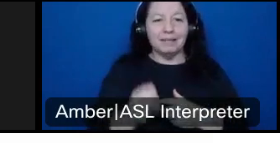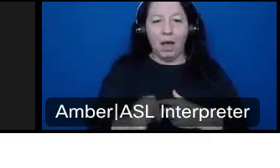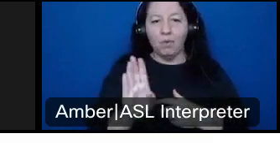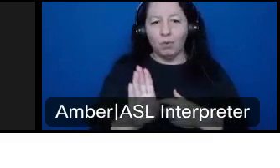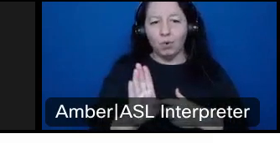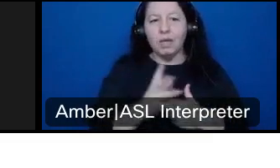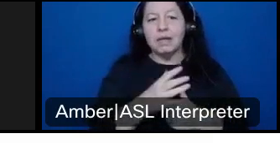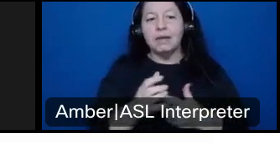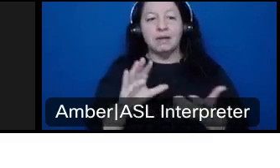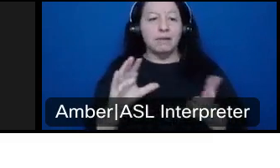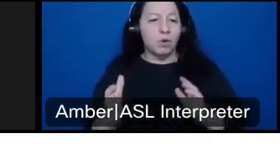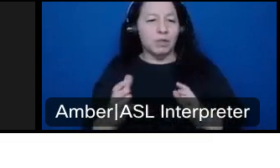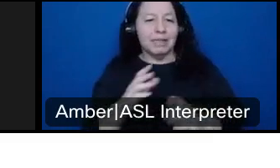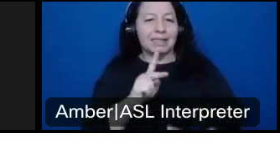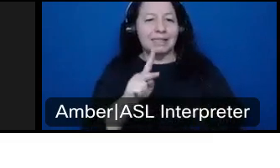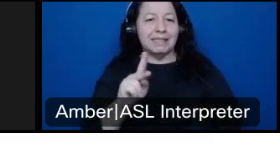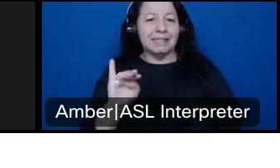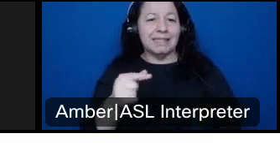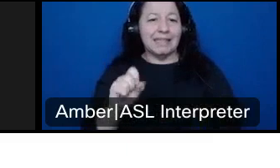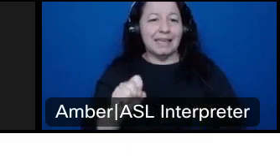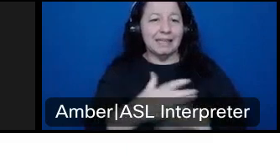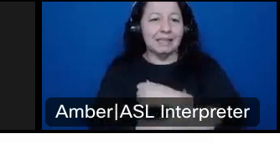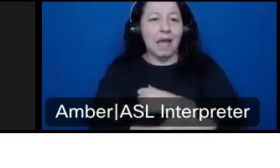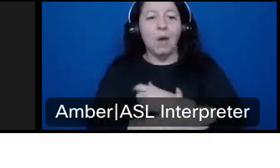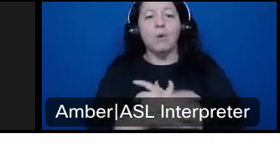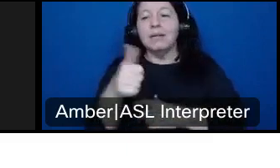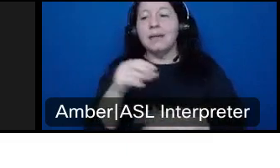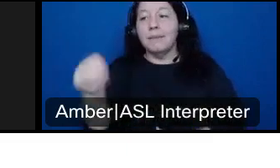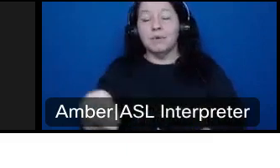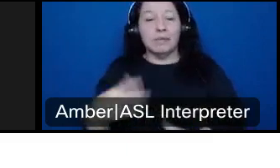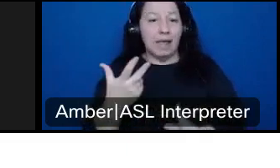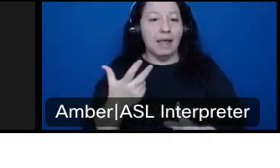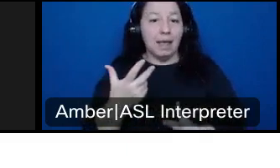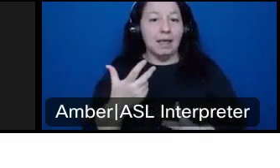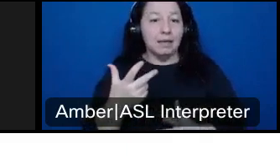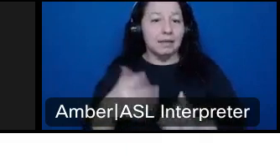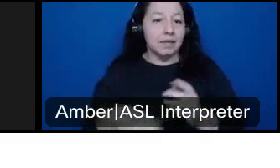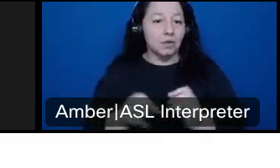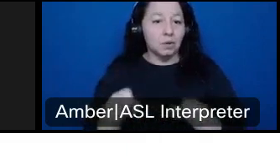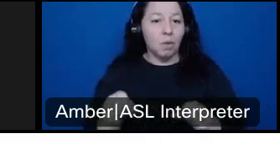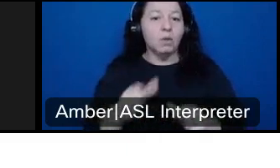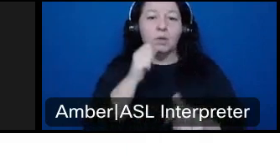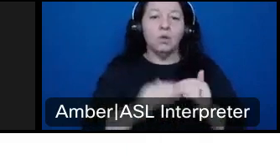With, uh, you know, 10% contingency, and then match with the amount of 12.2Million dollars. So.